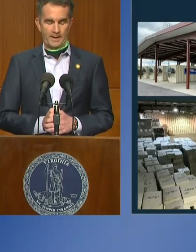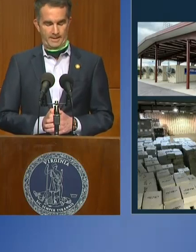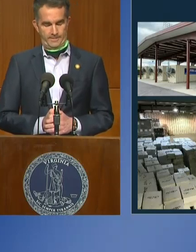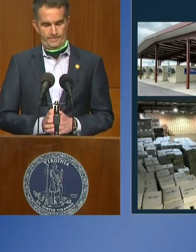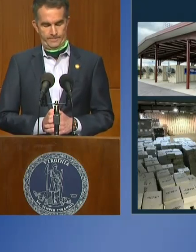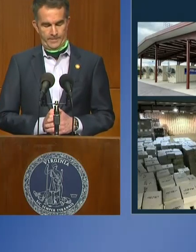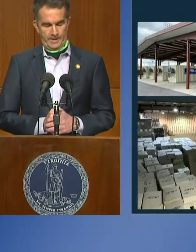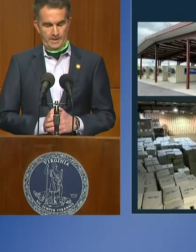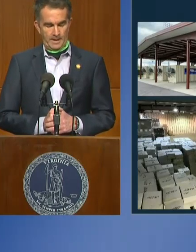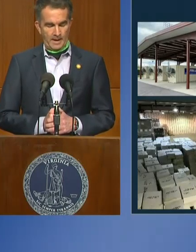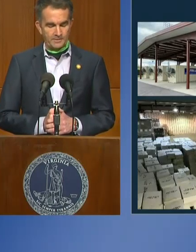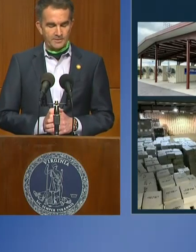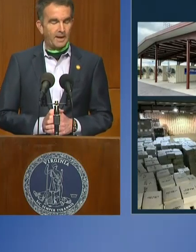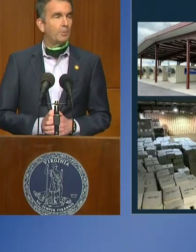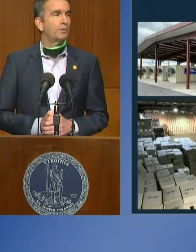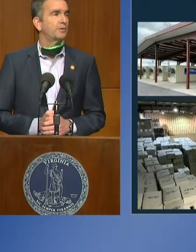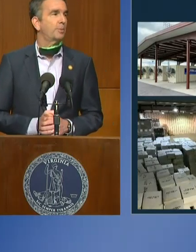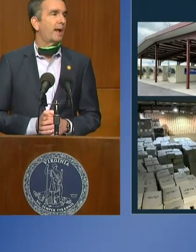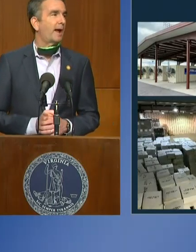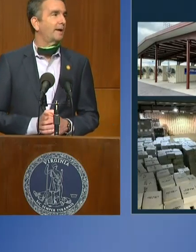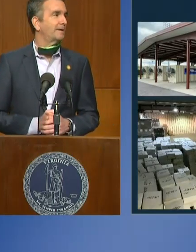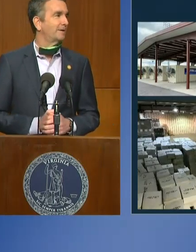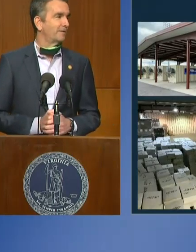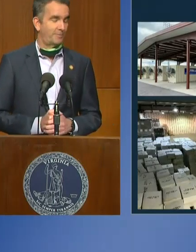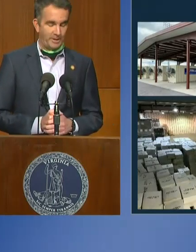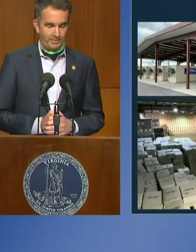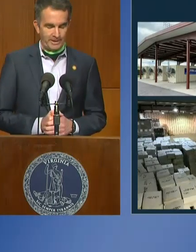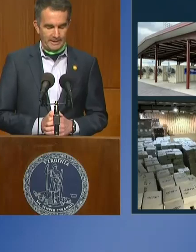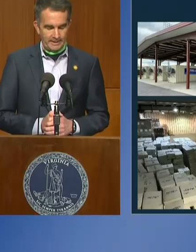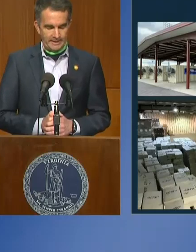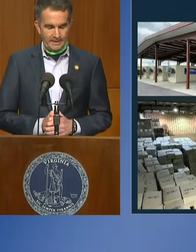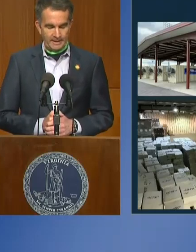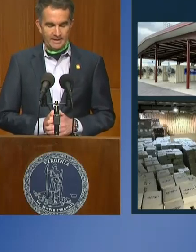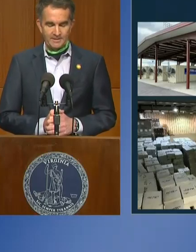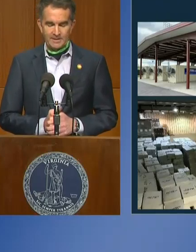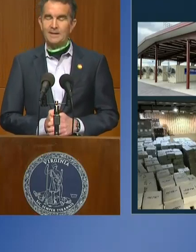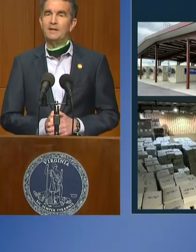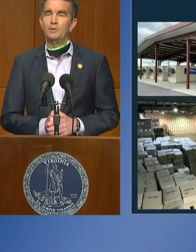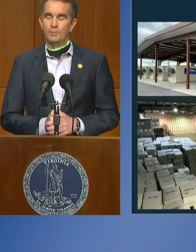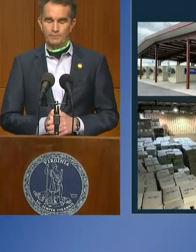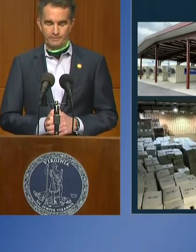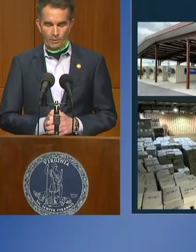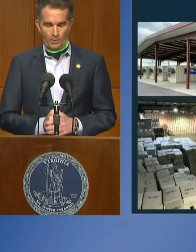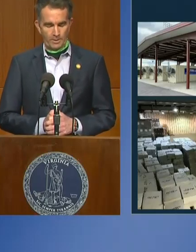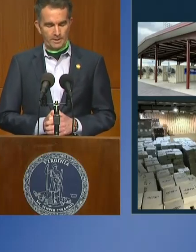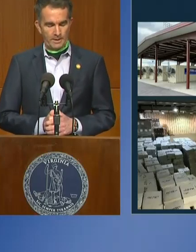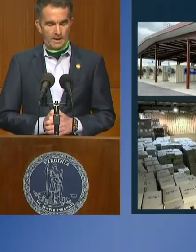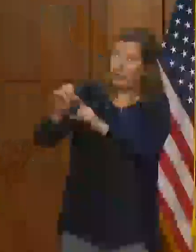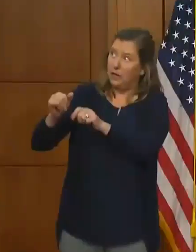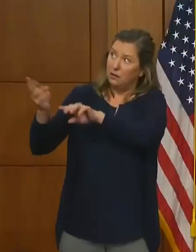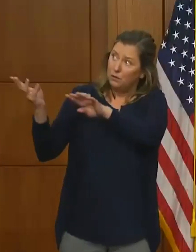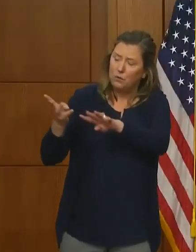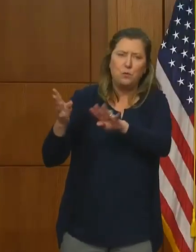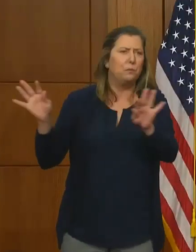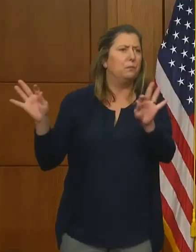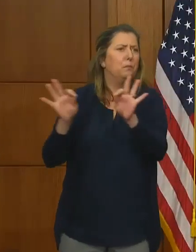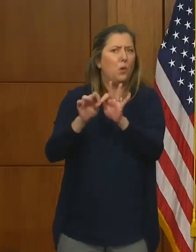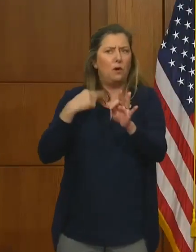TWO HUNDRED AND FORTY THOUSAND MASK IN THE COMMONWEALTH PER